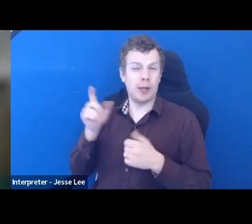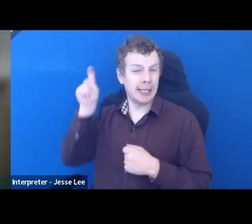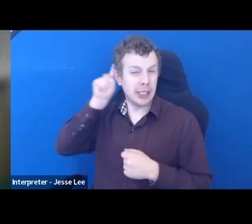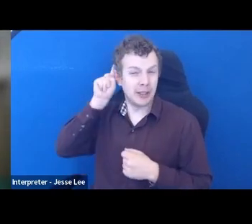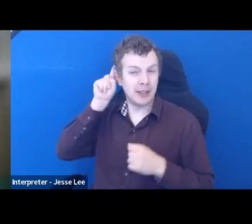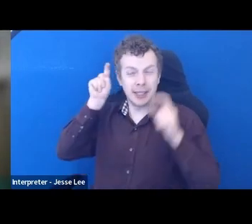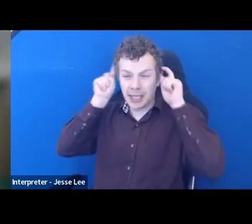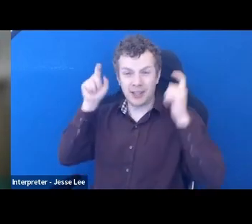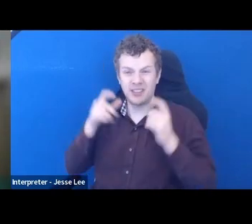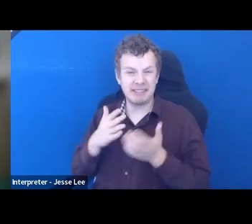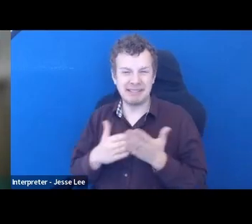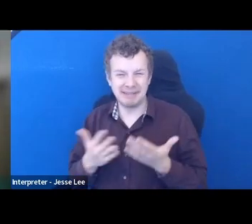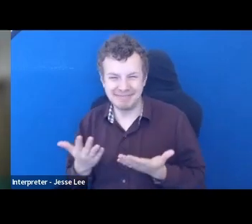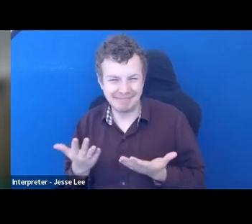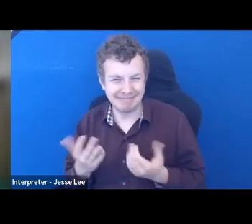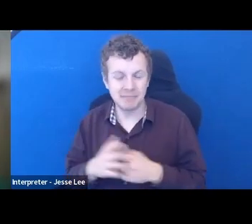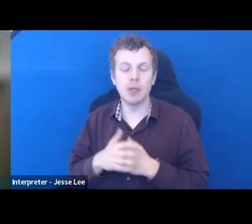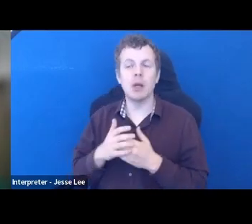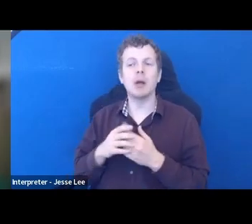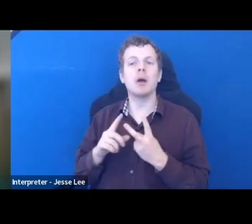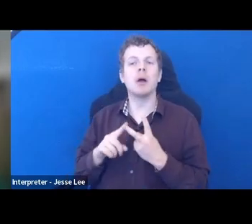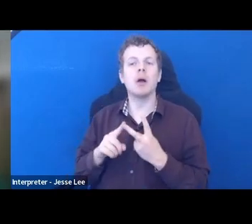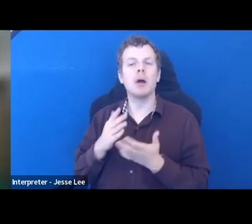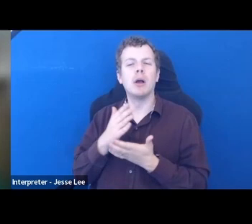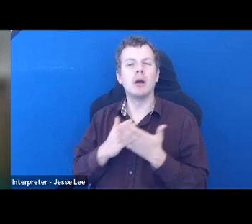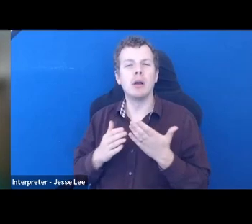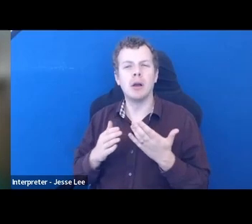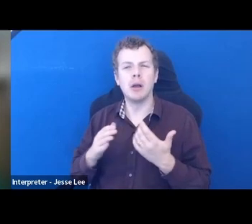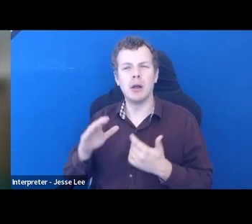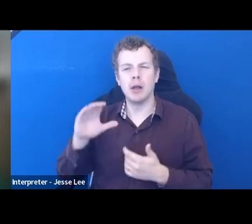Some might do really well with the contralateral rooting of signal system